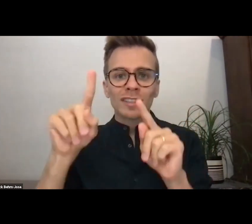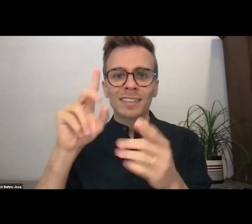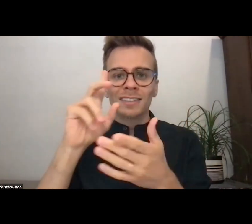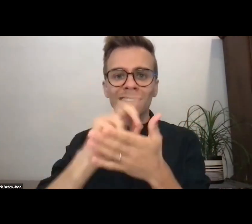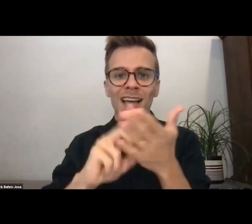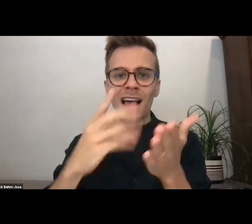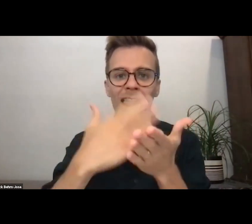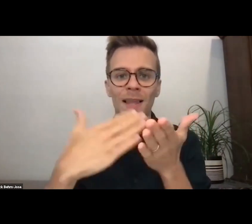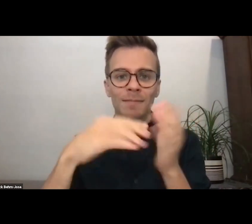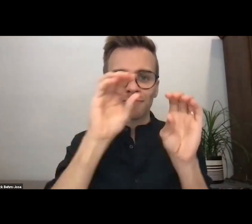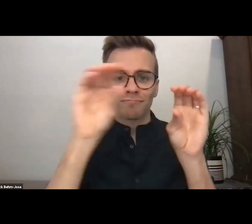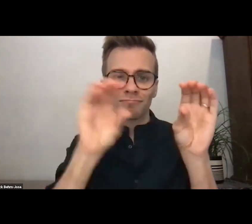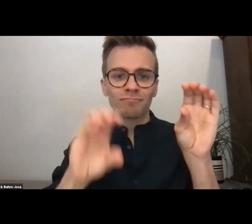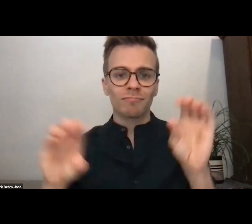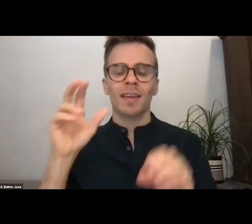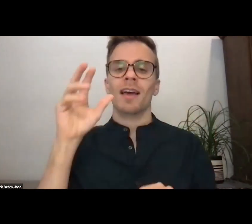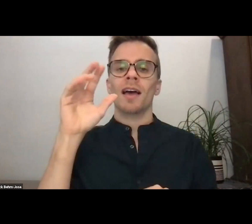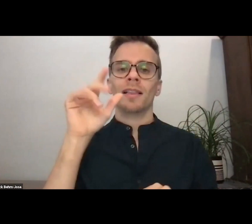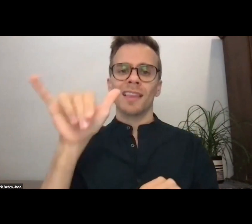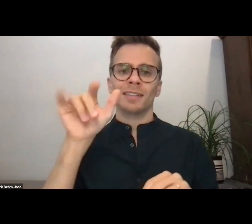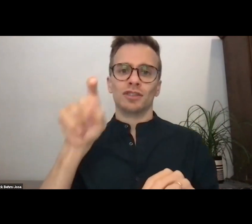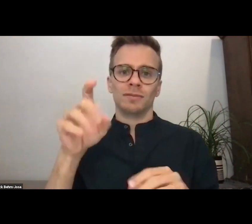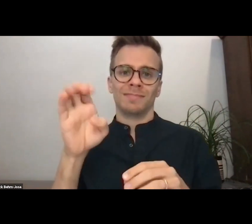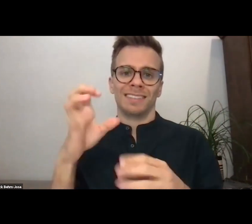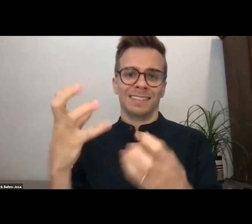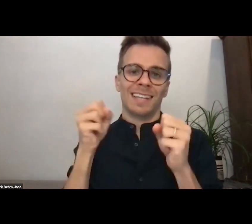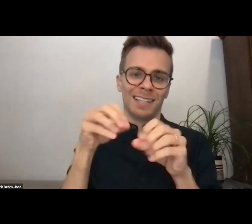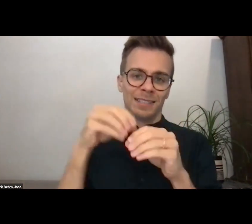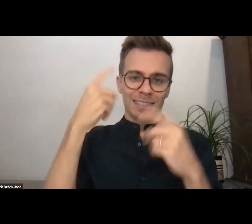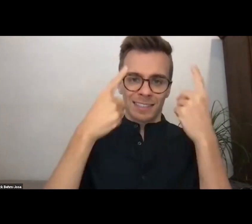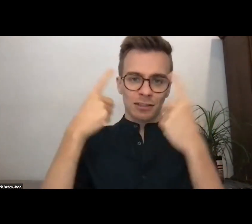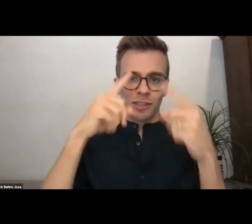So this actually shows the different design elements that we are going to be using and